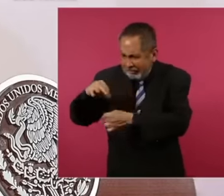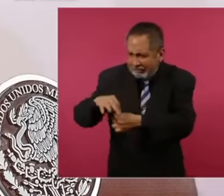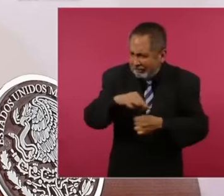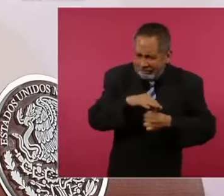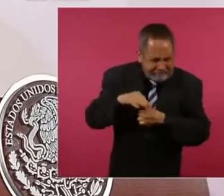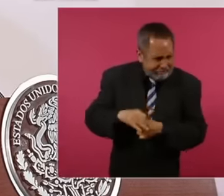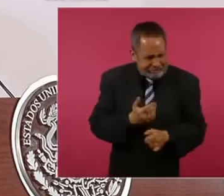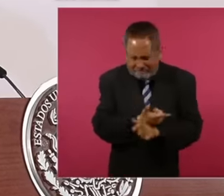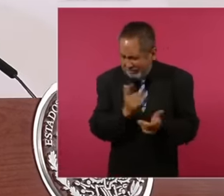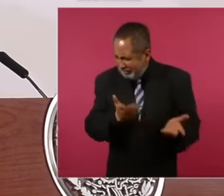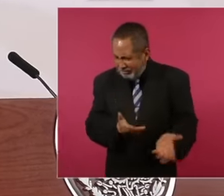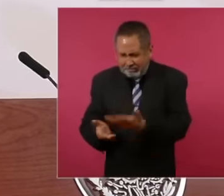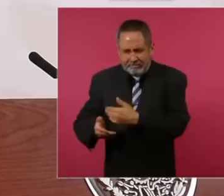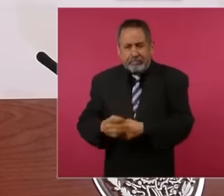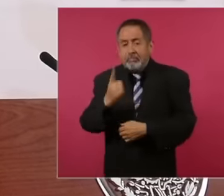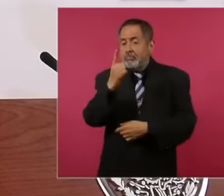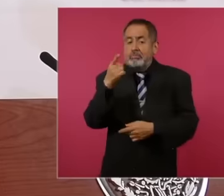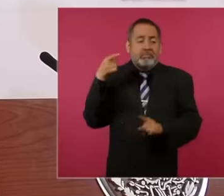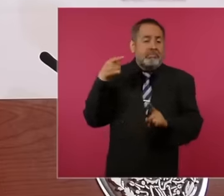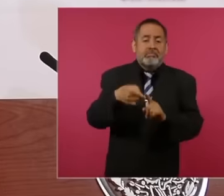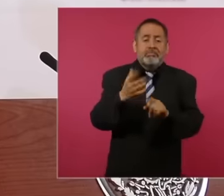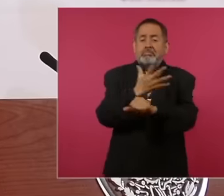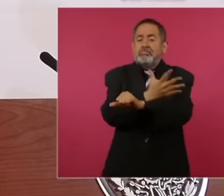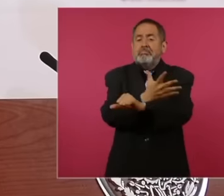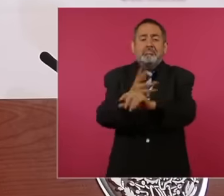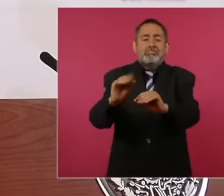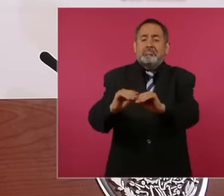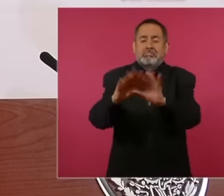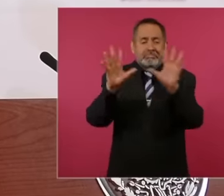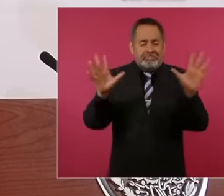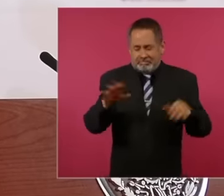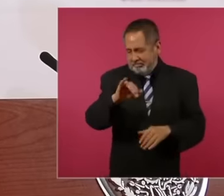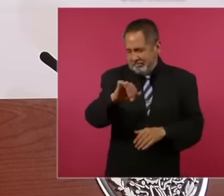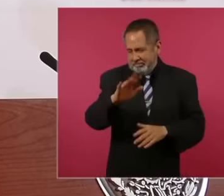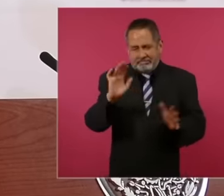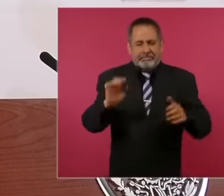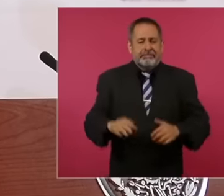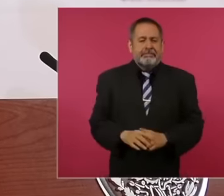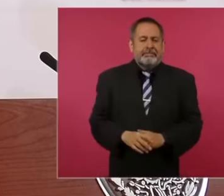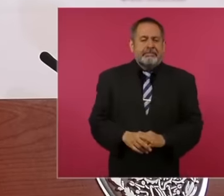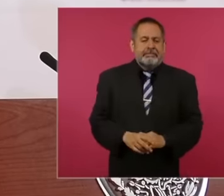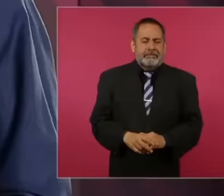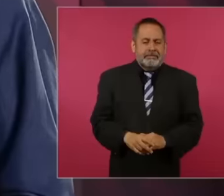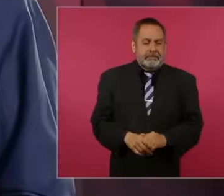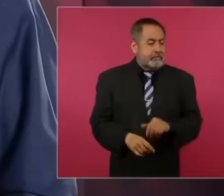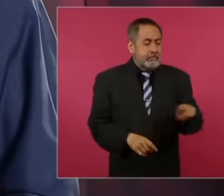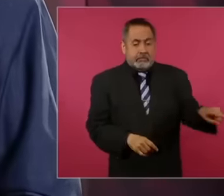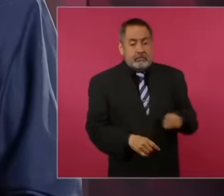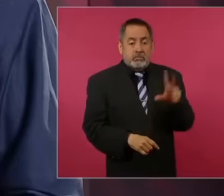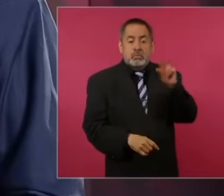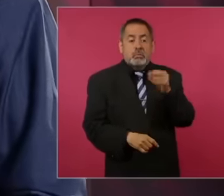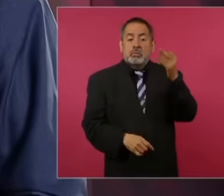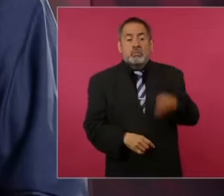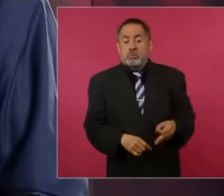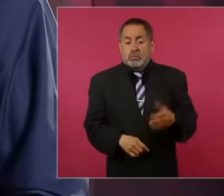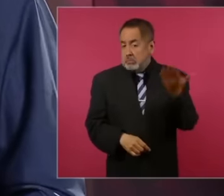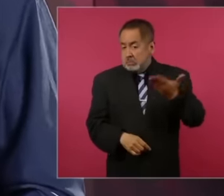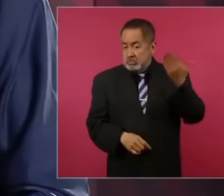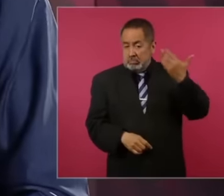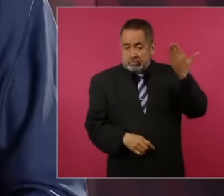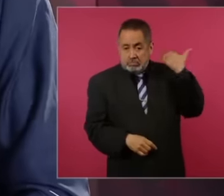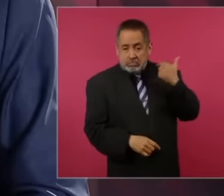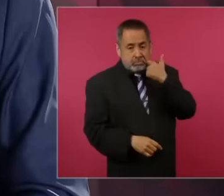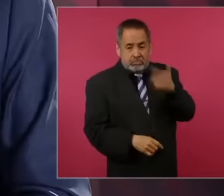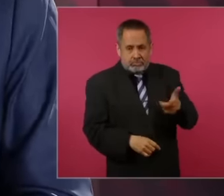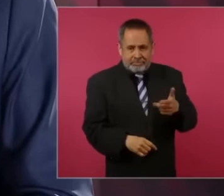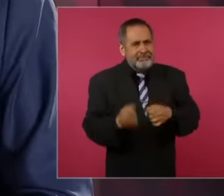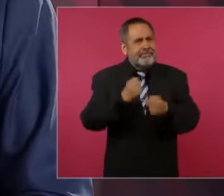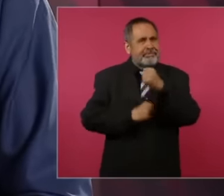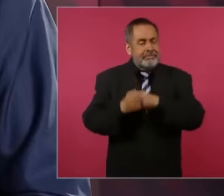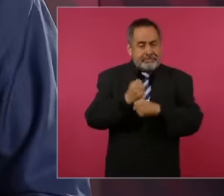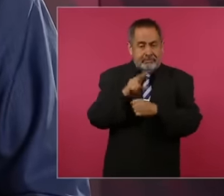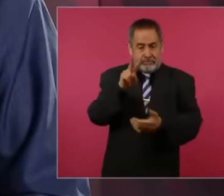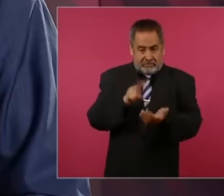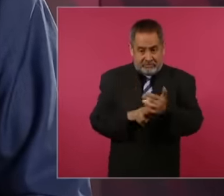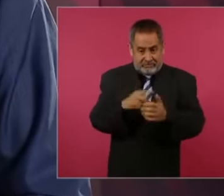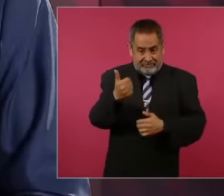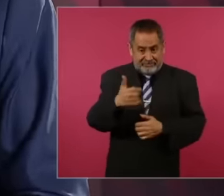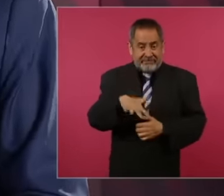transparency, they did not accept that when the fraud of 2006 we are